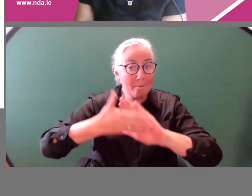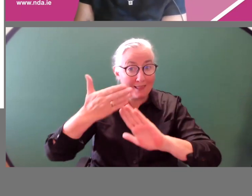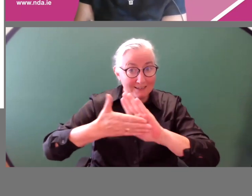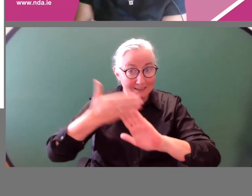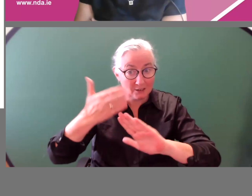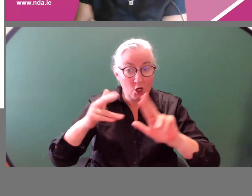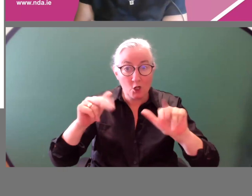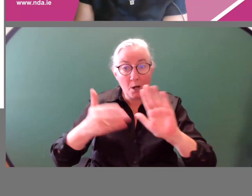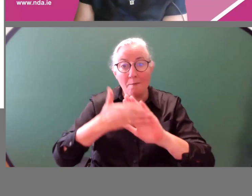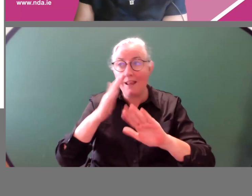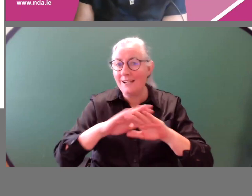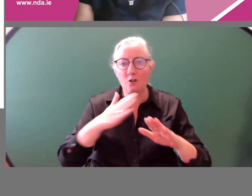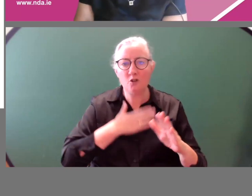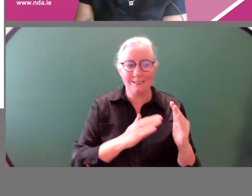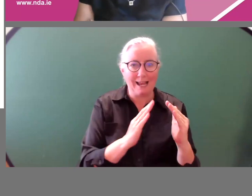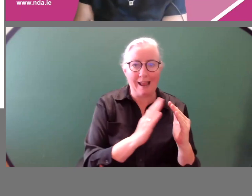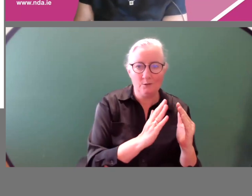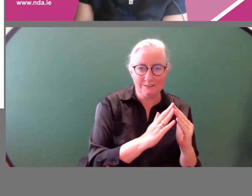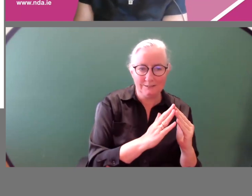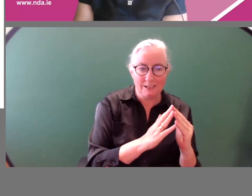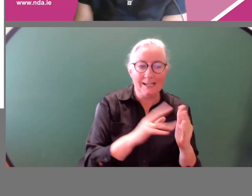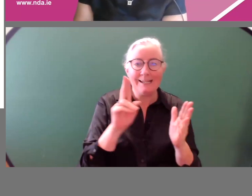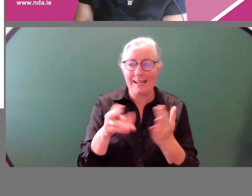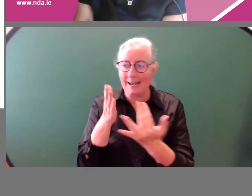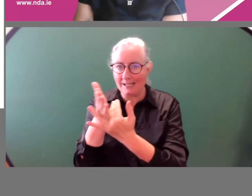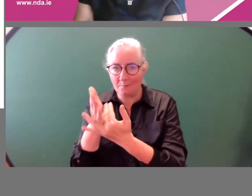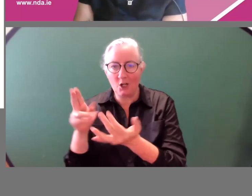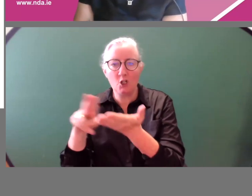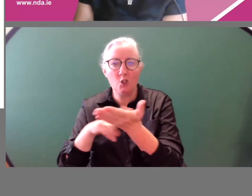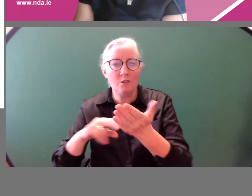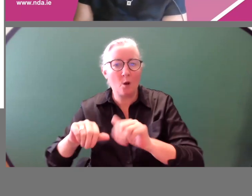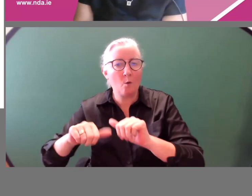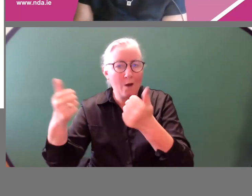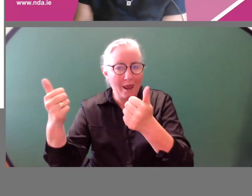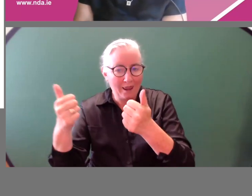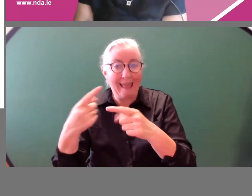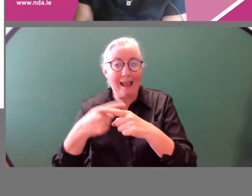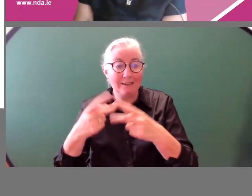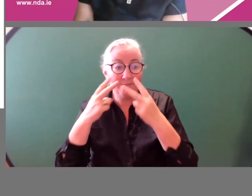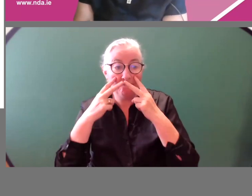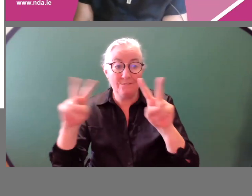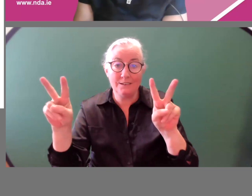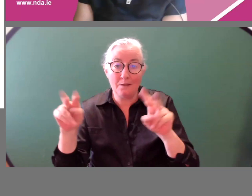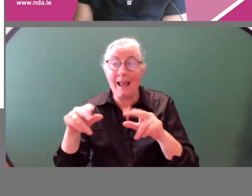than dwellings are accessible and useable and new dwellings are visitable. So the work we're